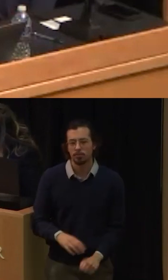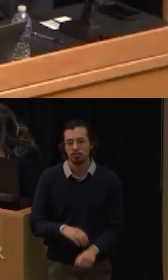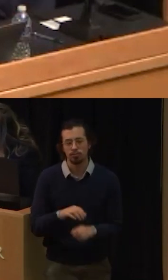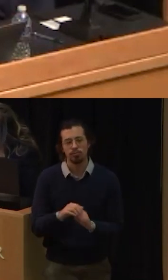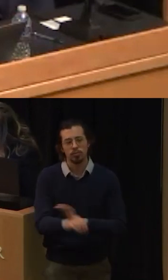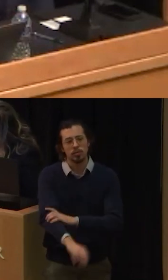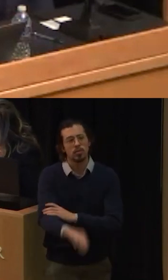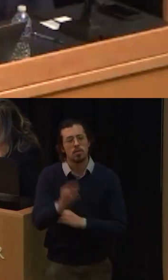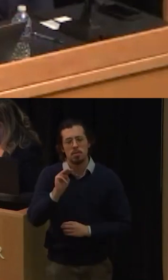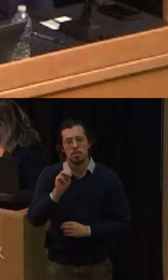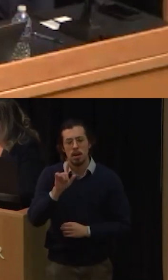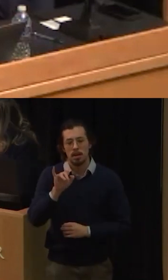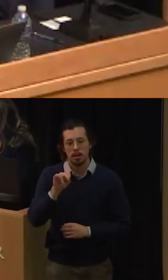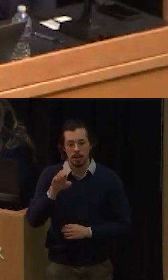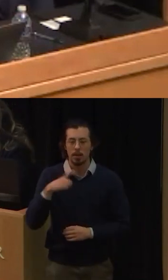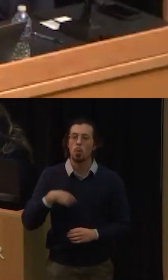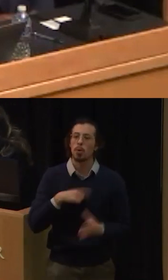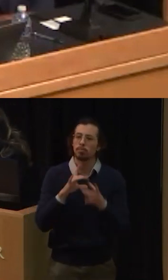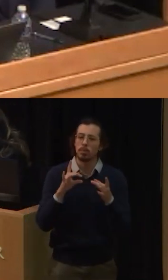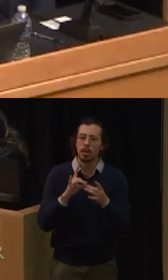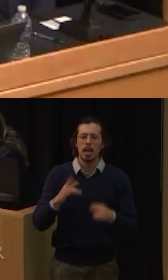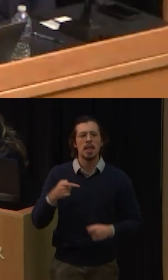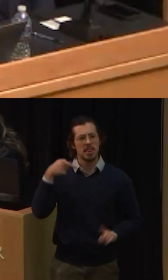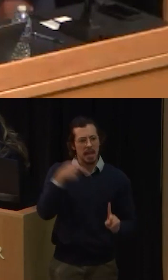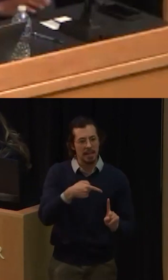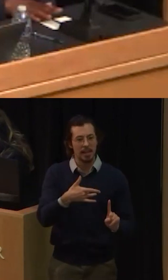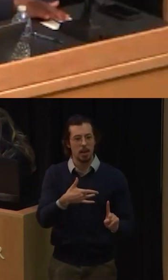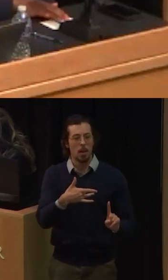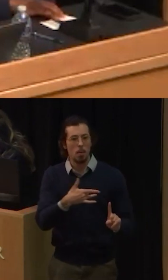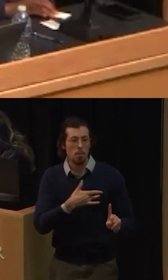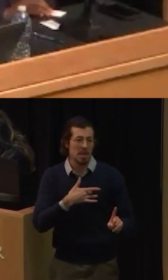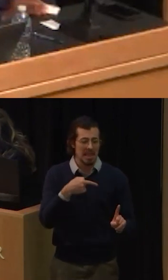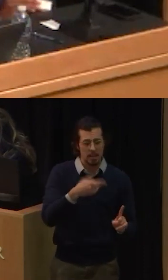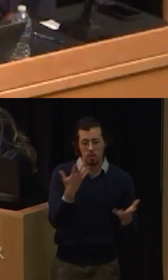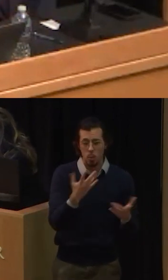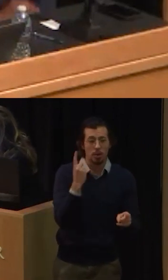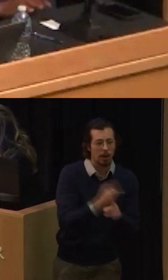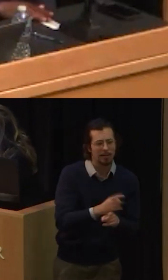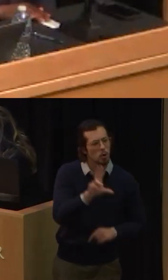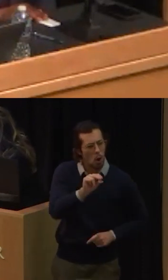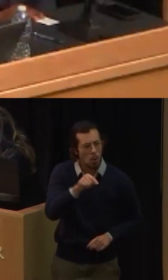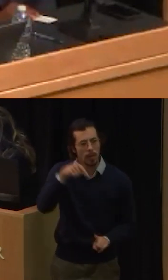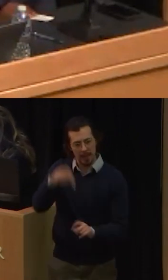we keep trying to say that this is altruistic. This is survival. You can't survive without me,